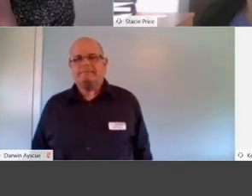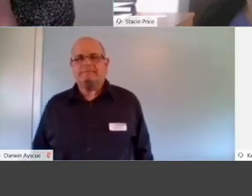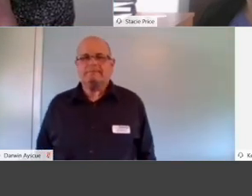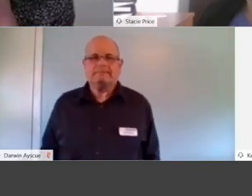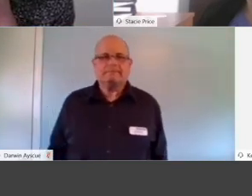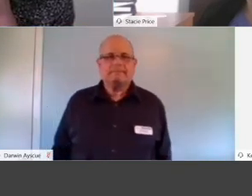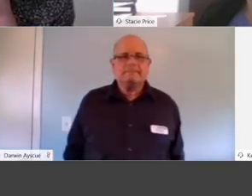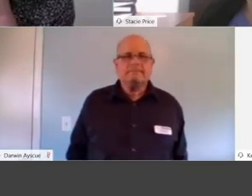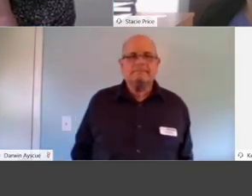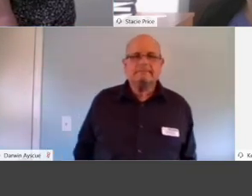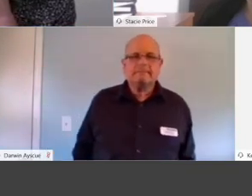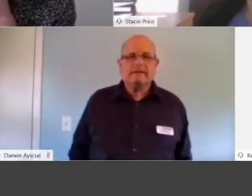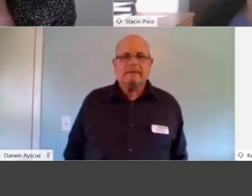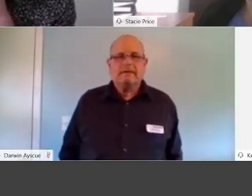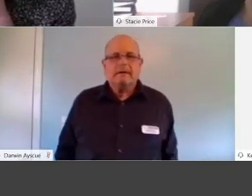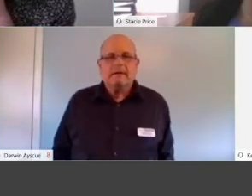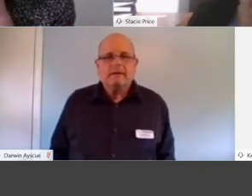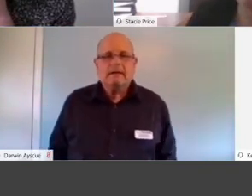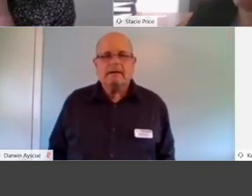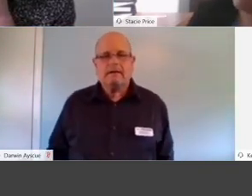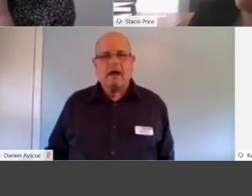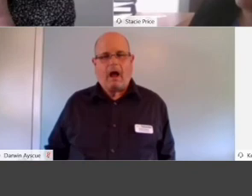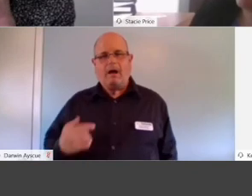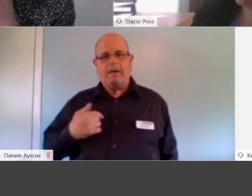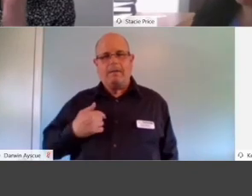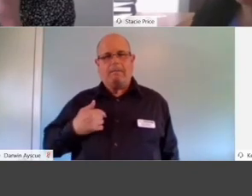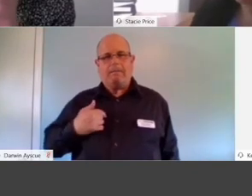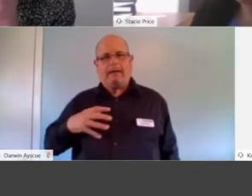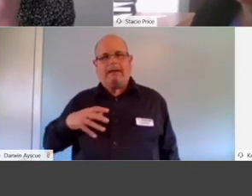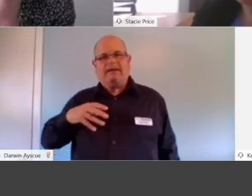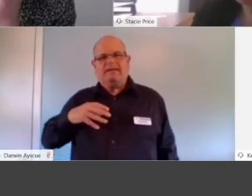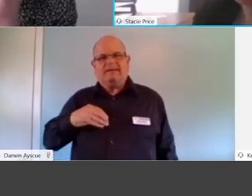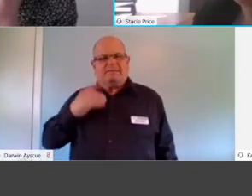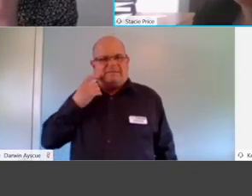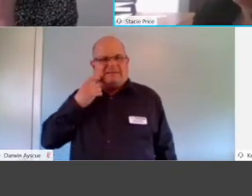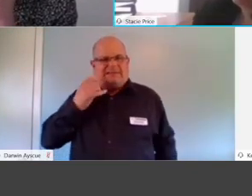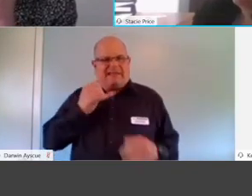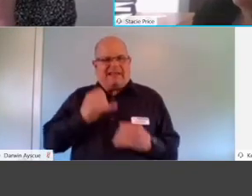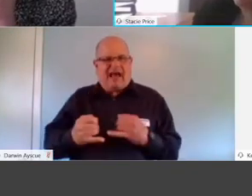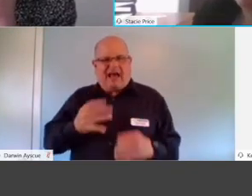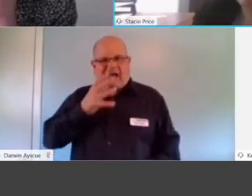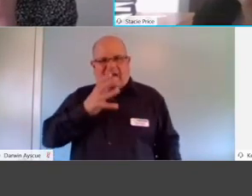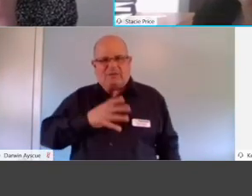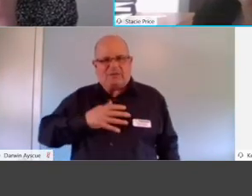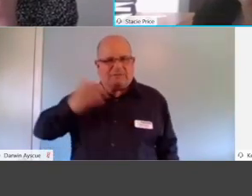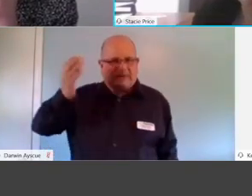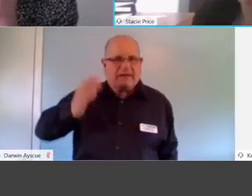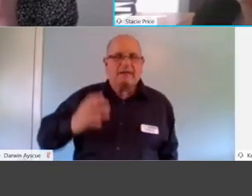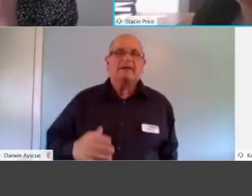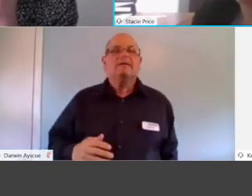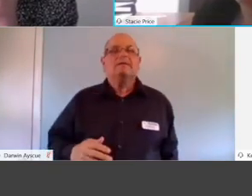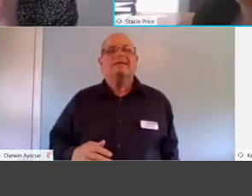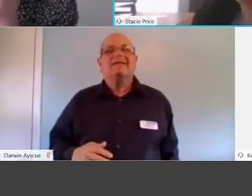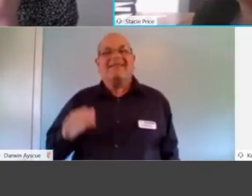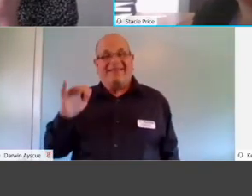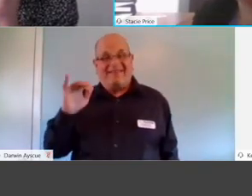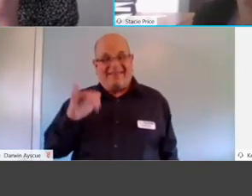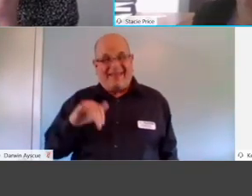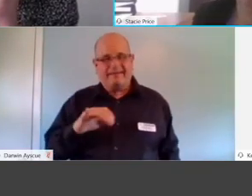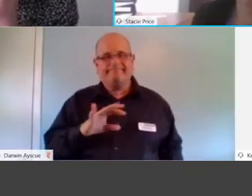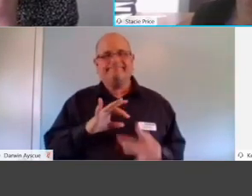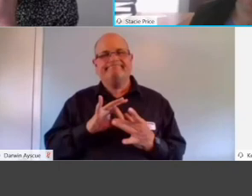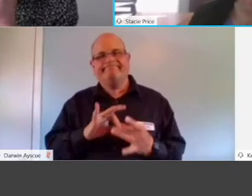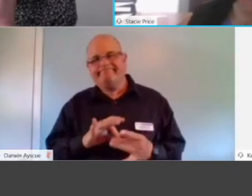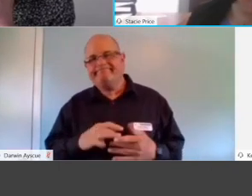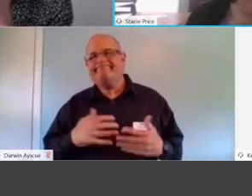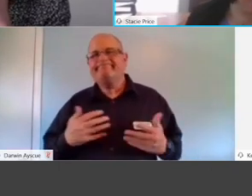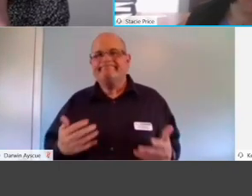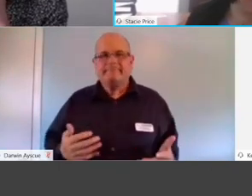Is that Stacie price? >> With regard to that, what employers need